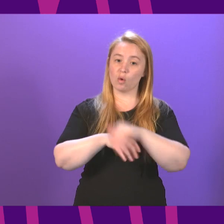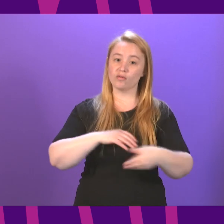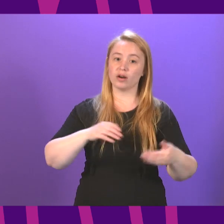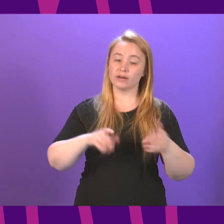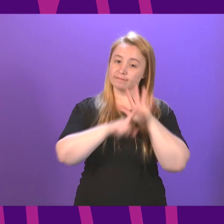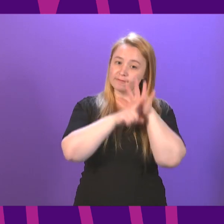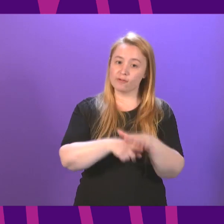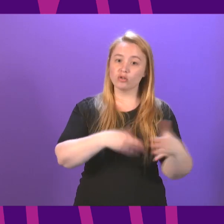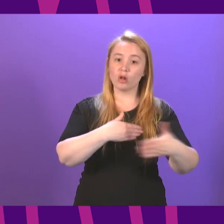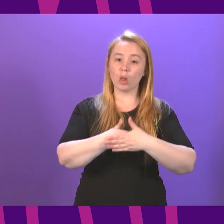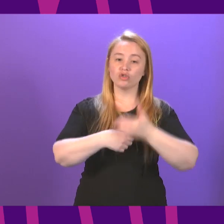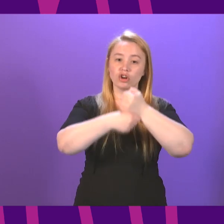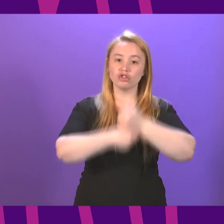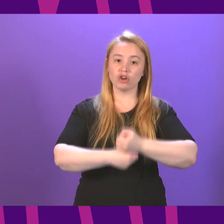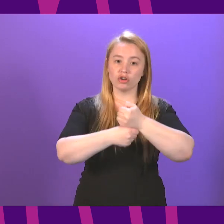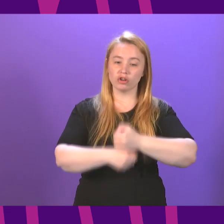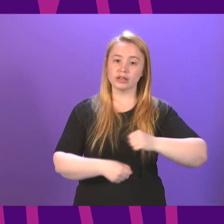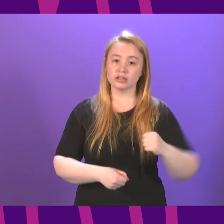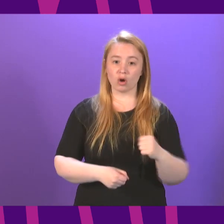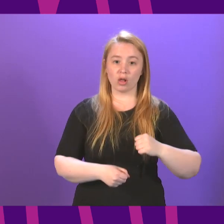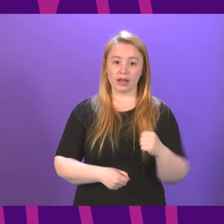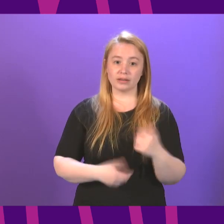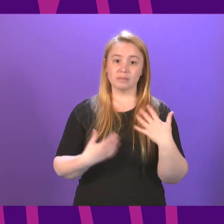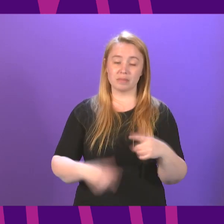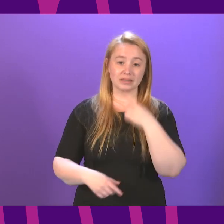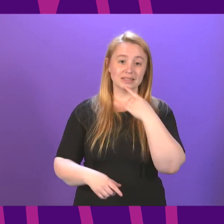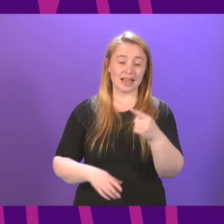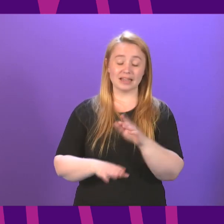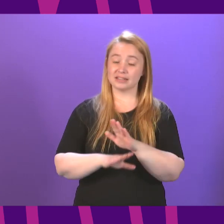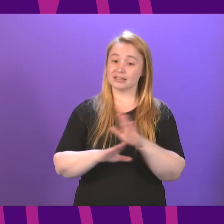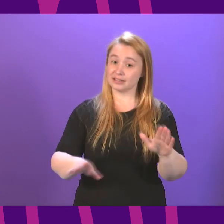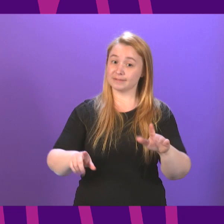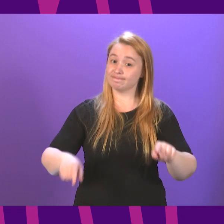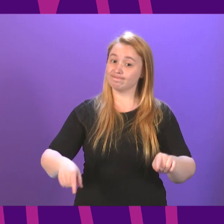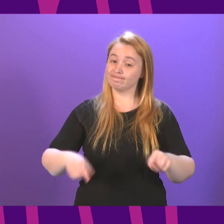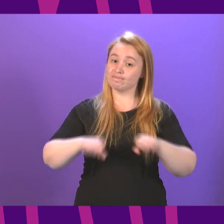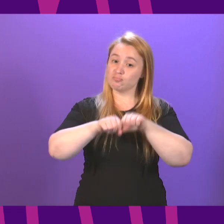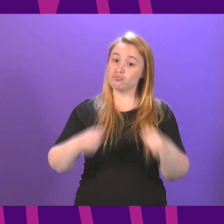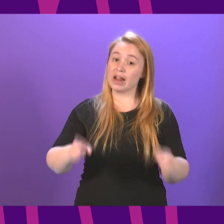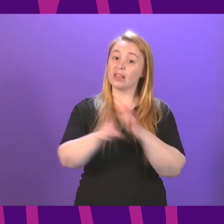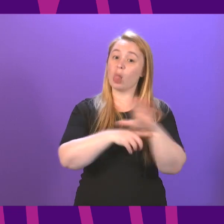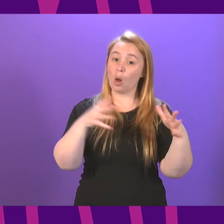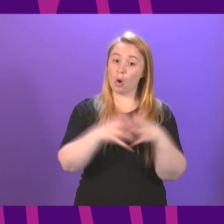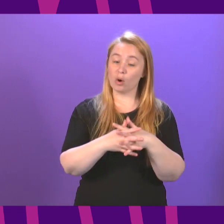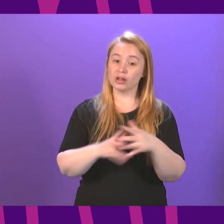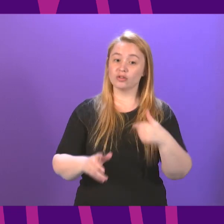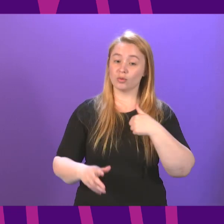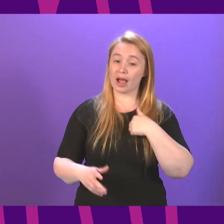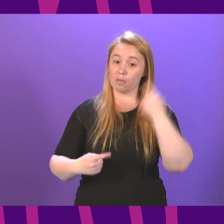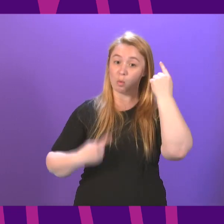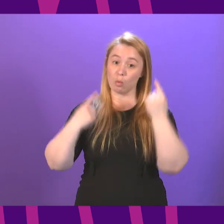closure of churches in Scotland have been deemed to be unlawful. As the session of Parliament comes